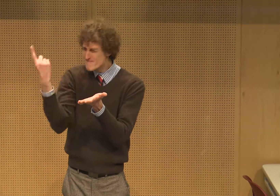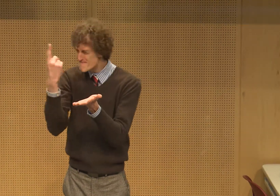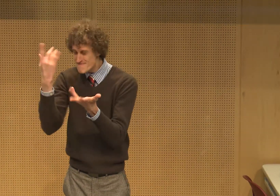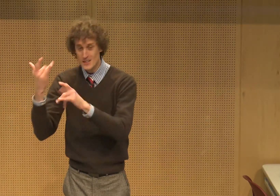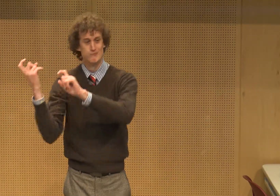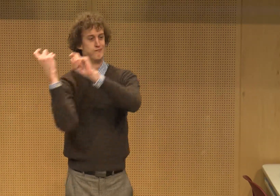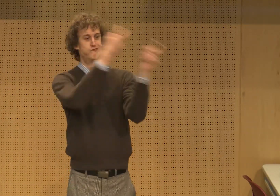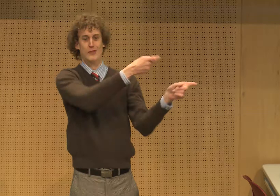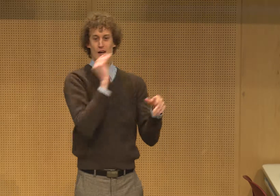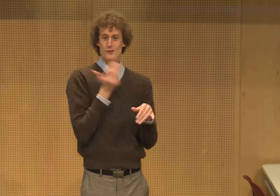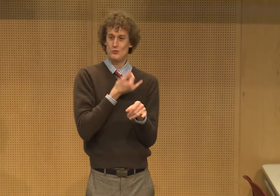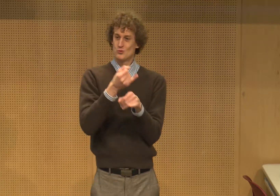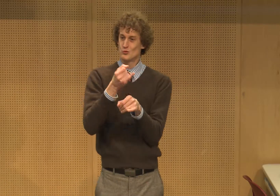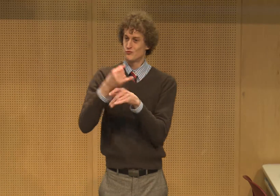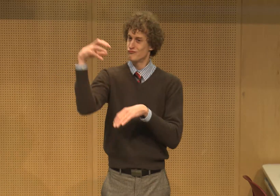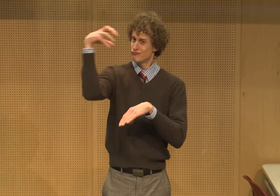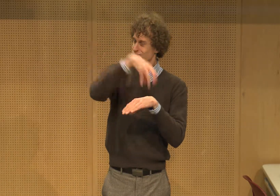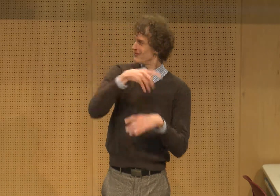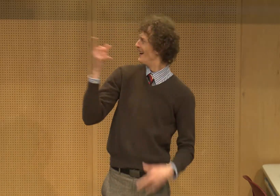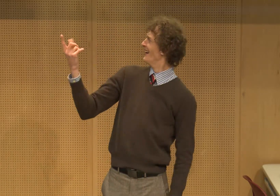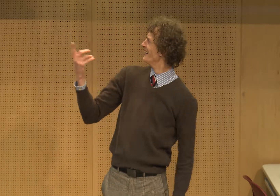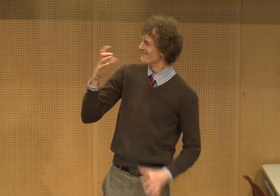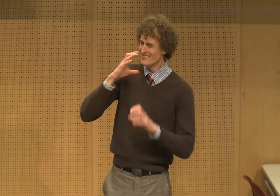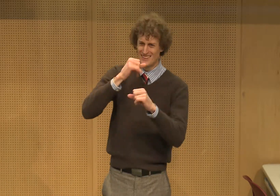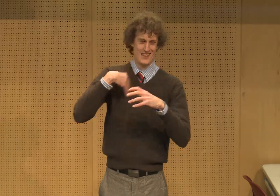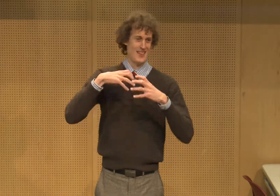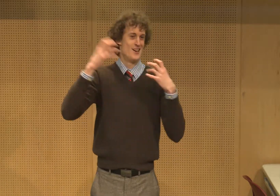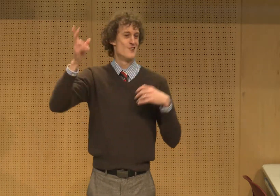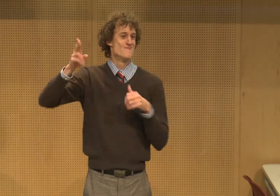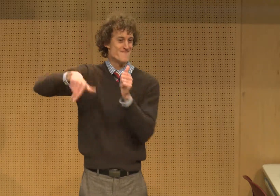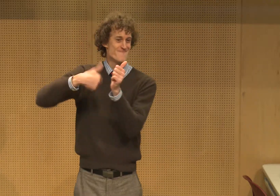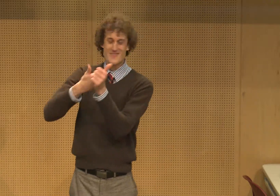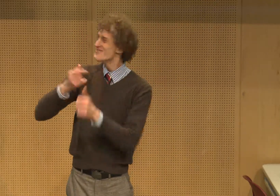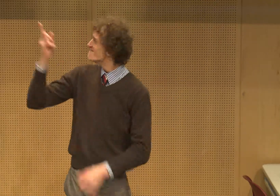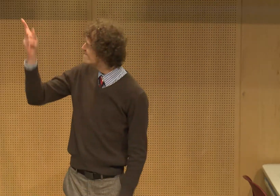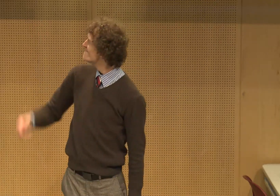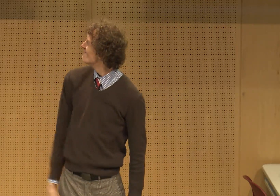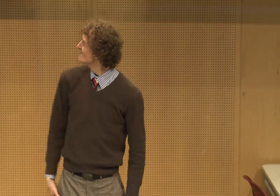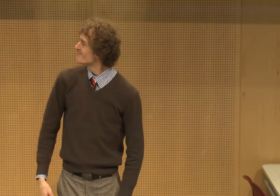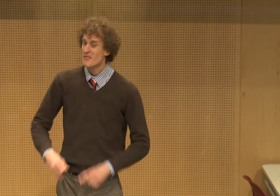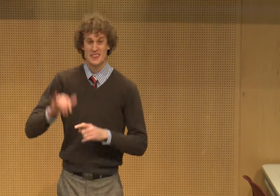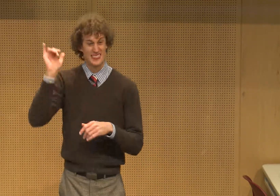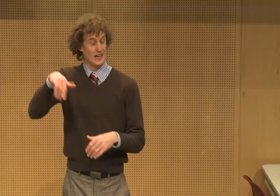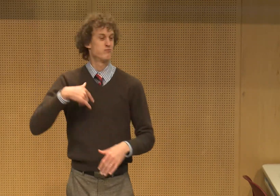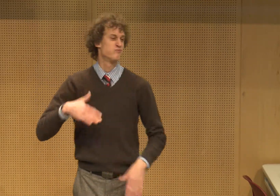and, you know, he had this sculpture which he donated to our school.